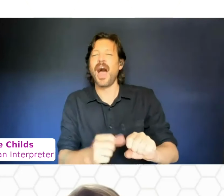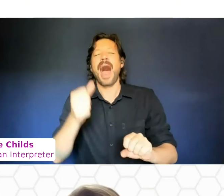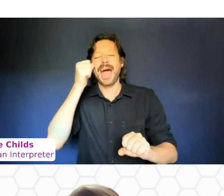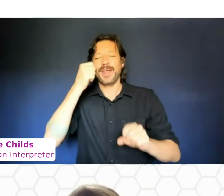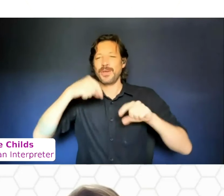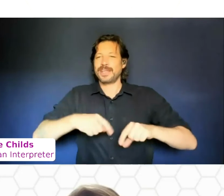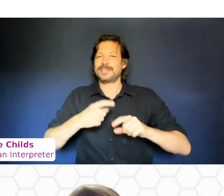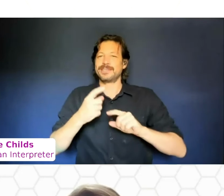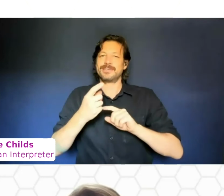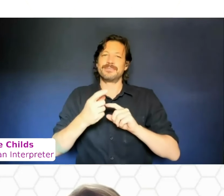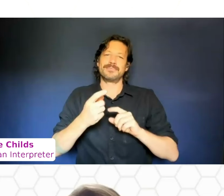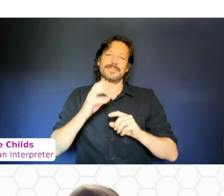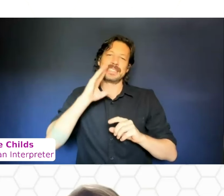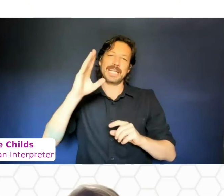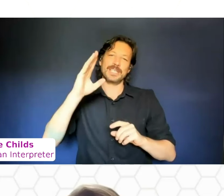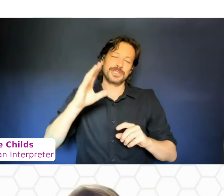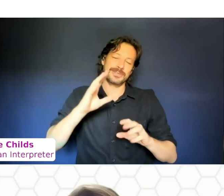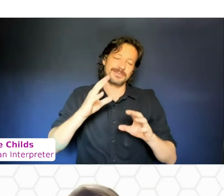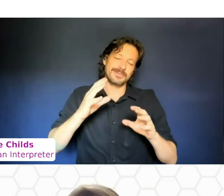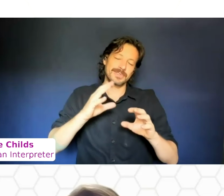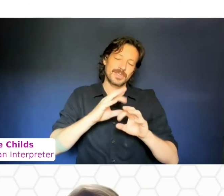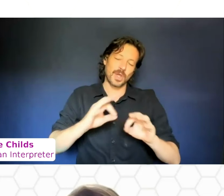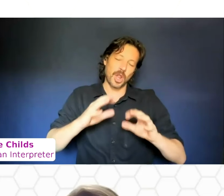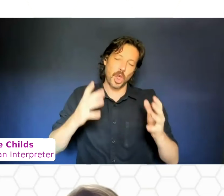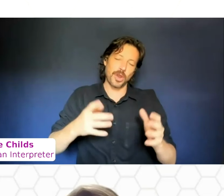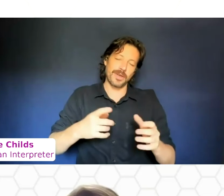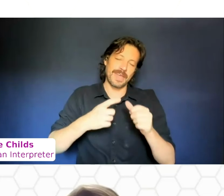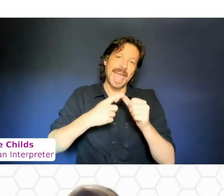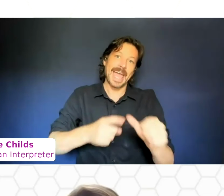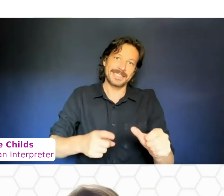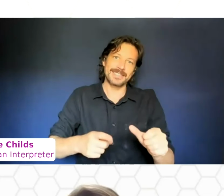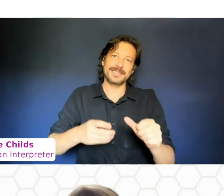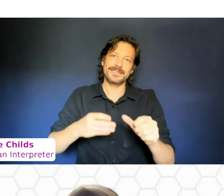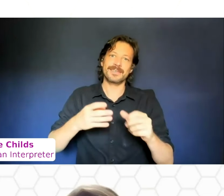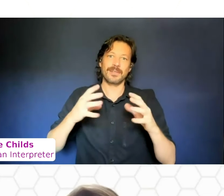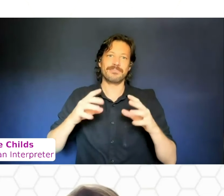answers, it's had quite a few, but not there's some critical ones that we haven't been able to